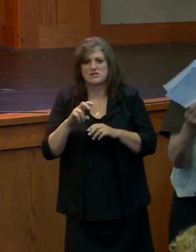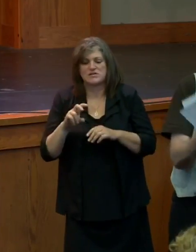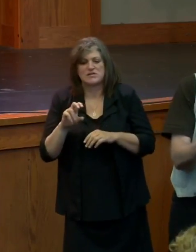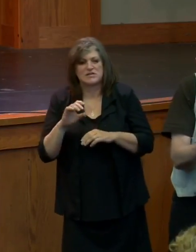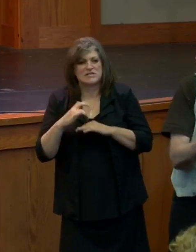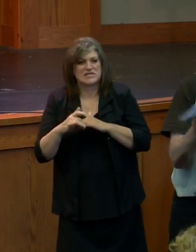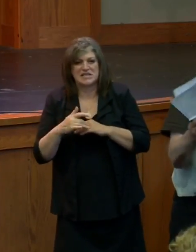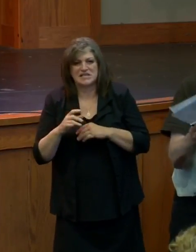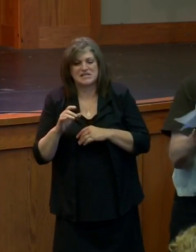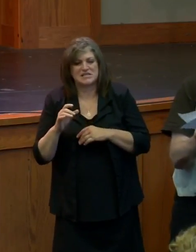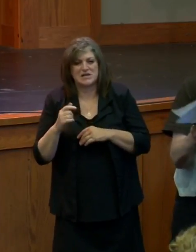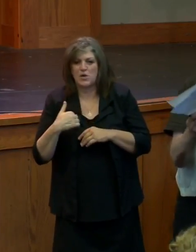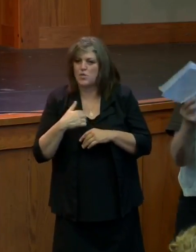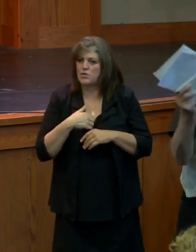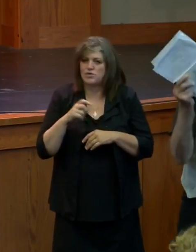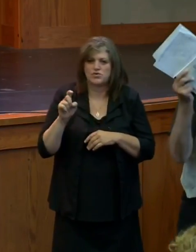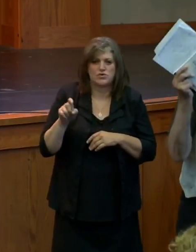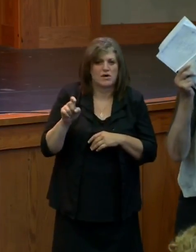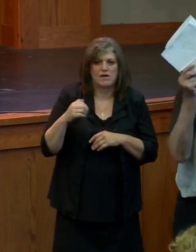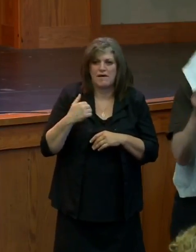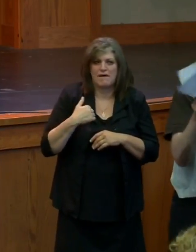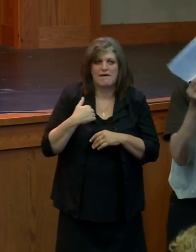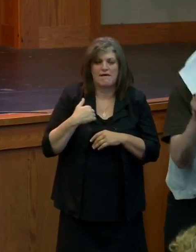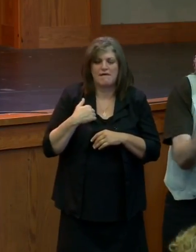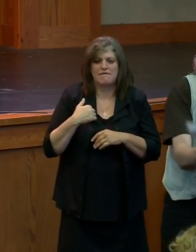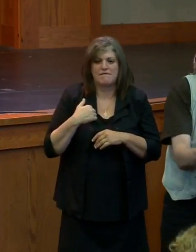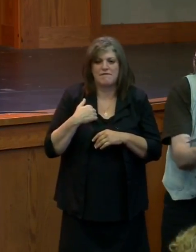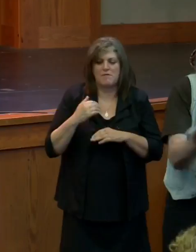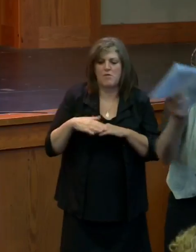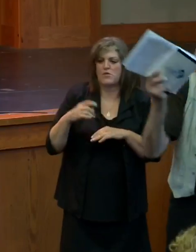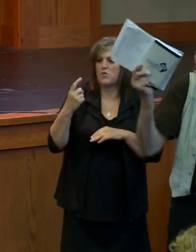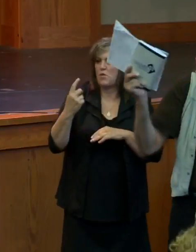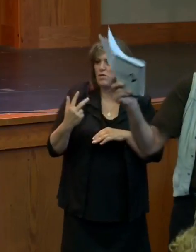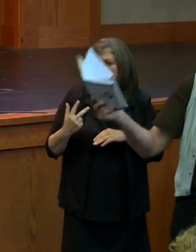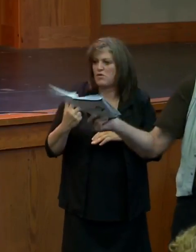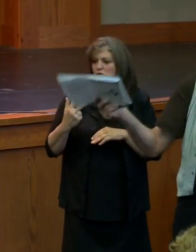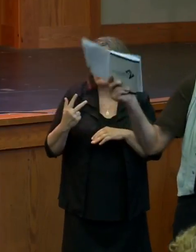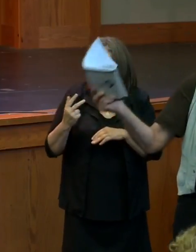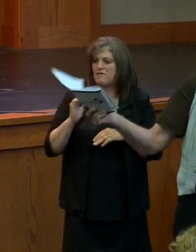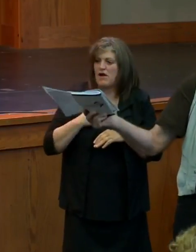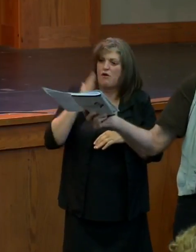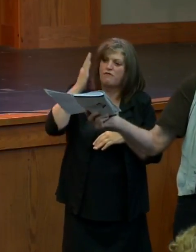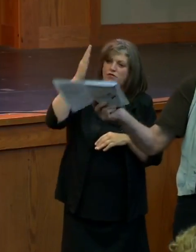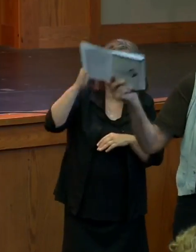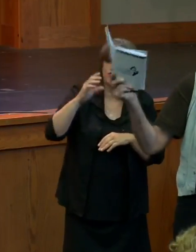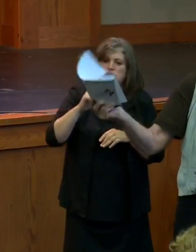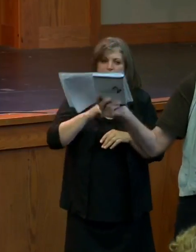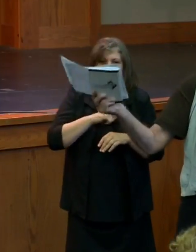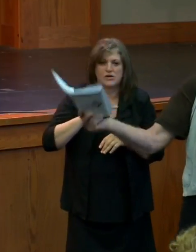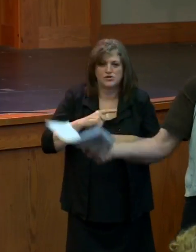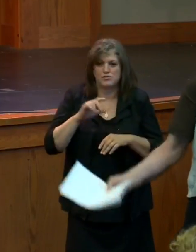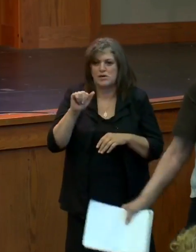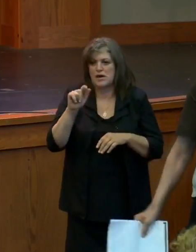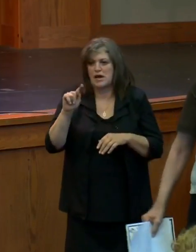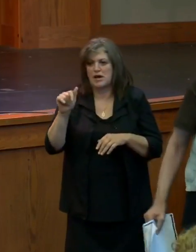AND I DO NOT THINK THAT WE SHOULD HAVE OVER ONE-THIRD OF OUR FUTURE LEGISLATURE TO BE AT-LARGE SEATS.